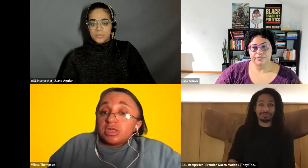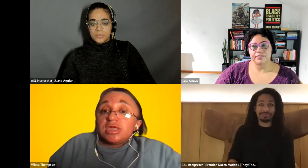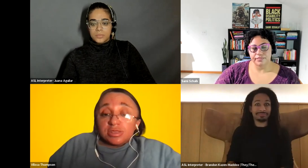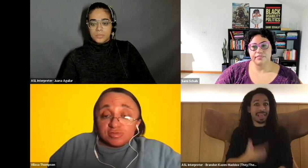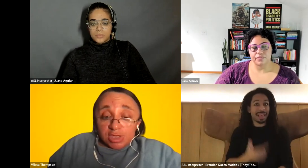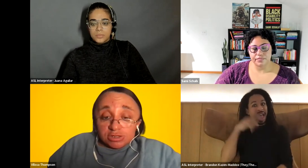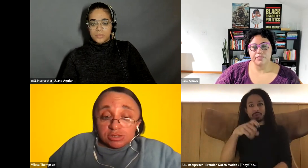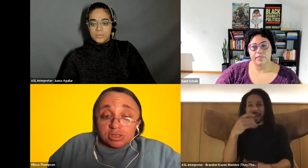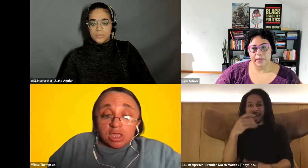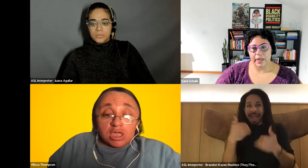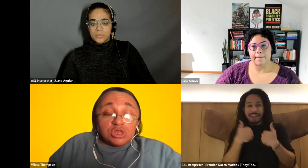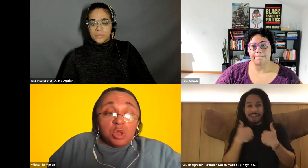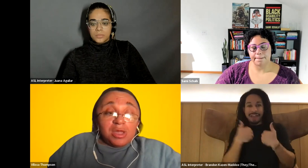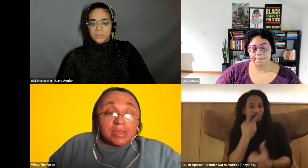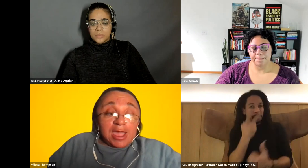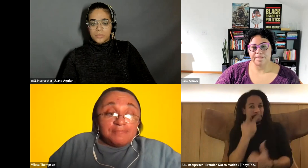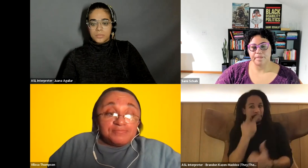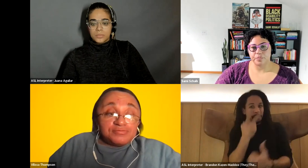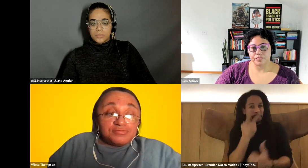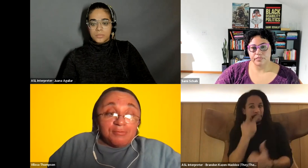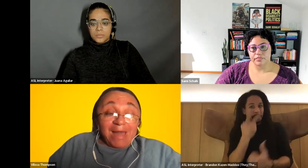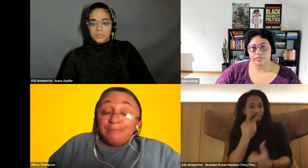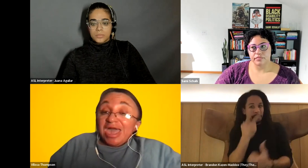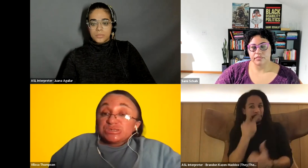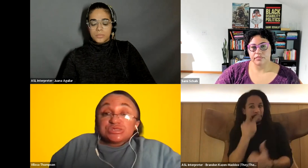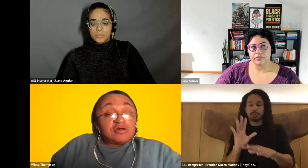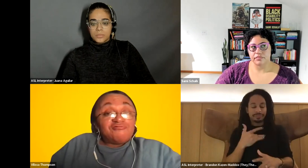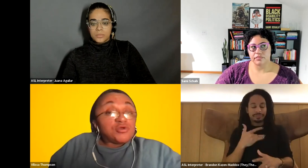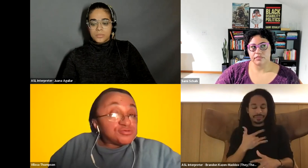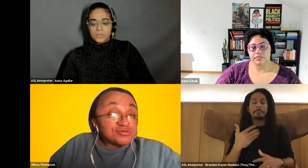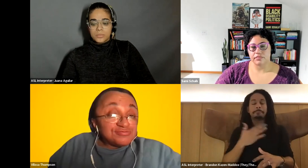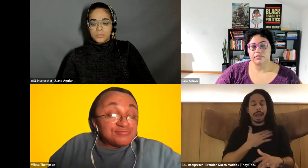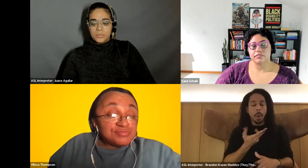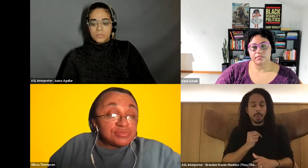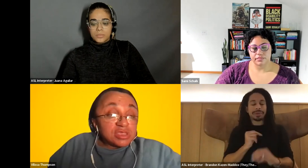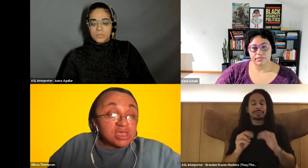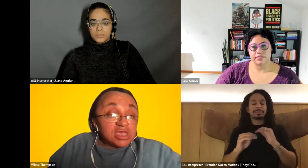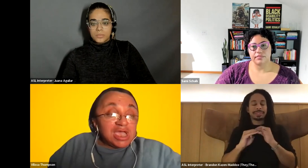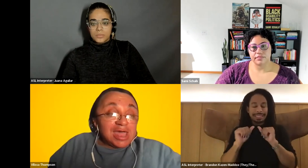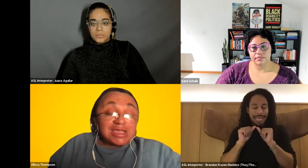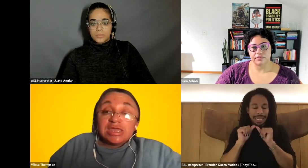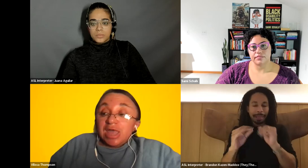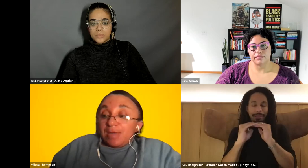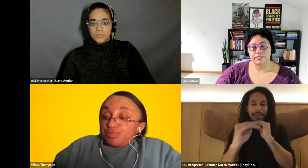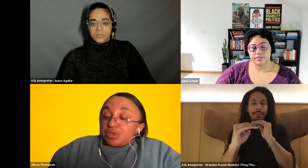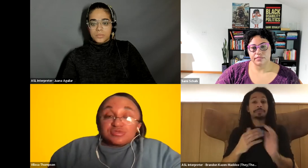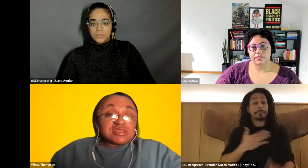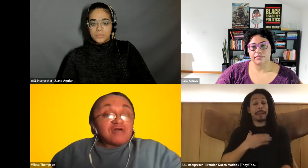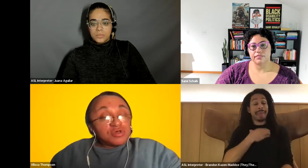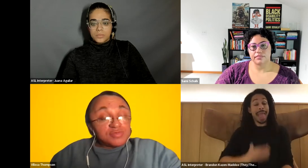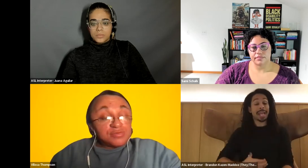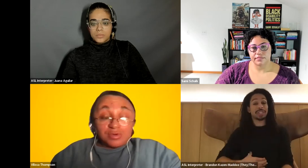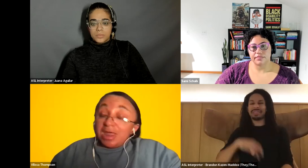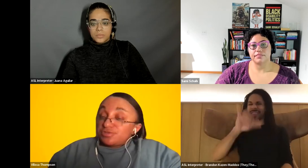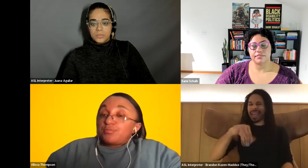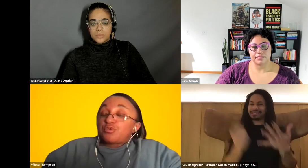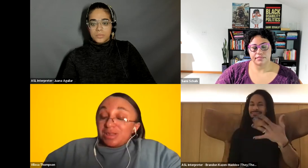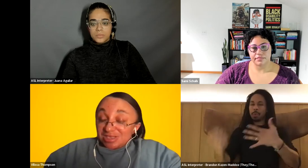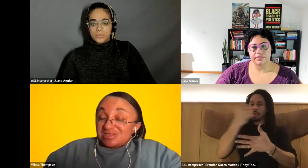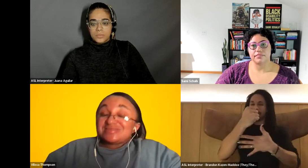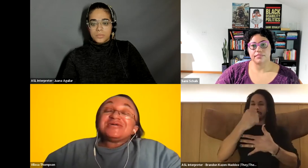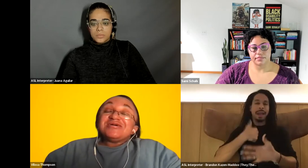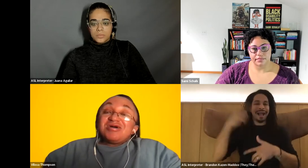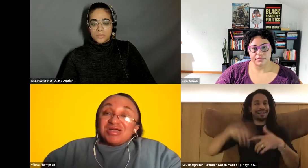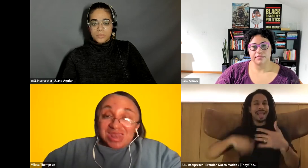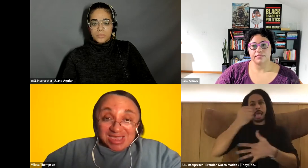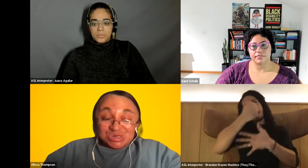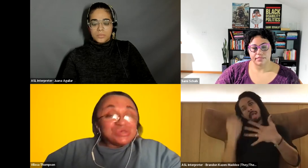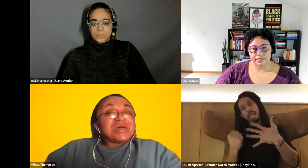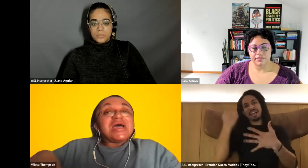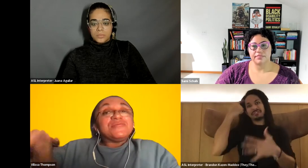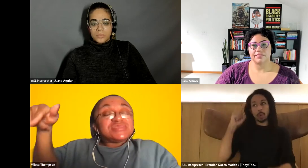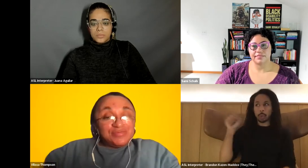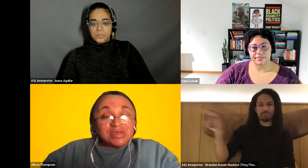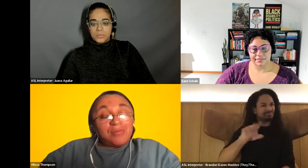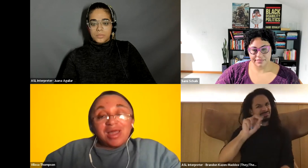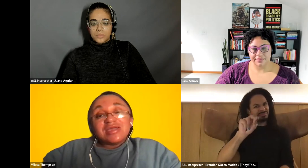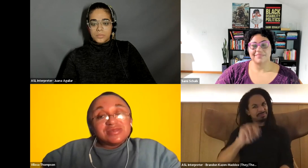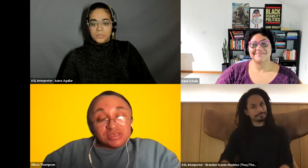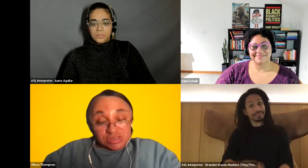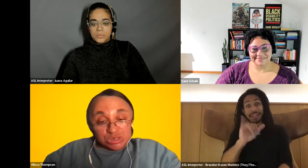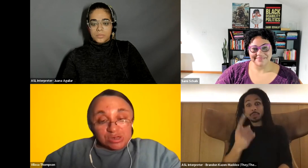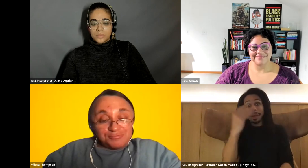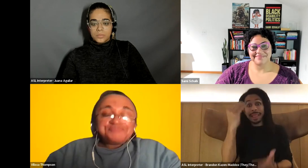Vilissa Thompson: in this space. knowing that my passions come first and I cannot put those aside for people. And that was a great lesson last year that I am deeply applying into this year.